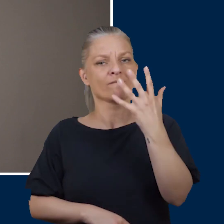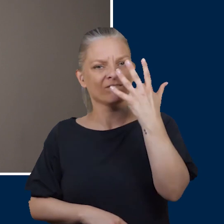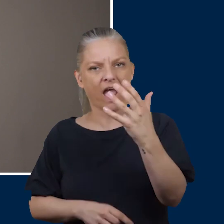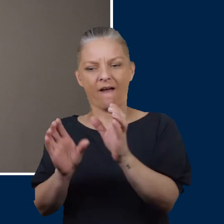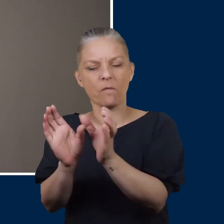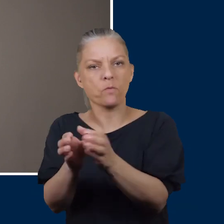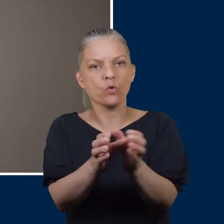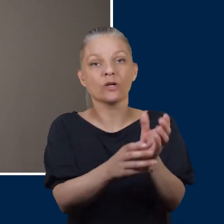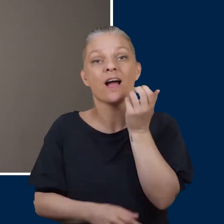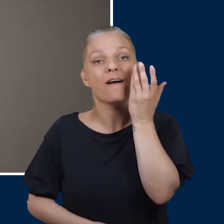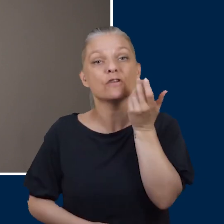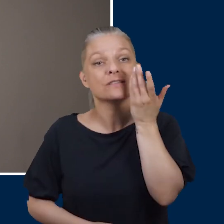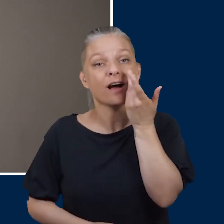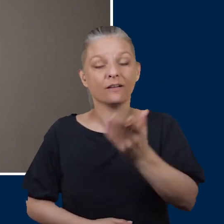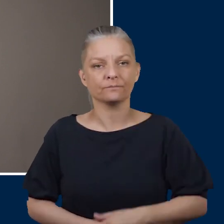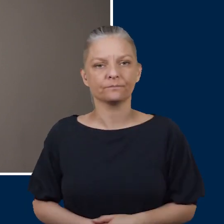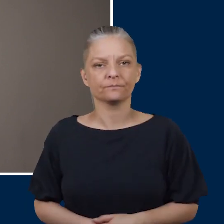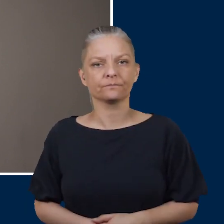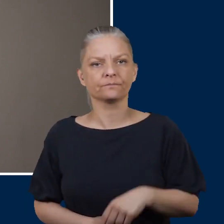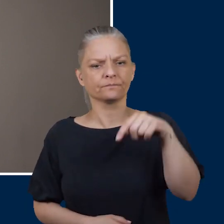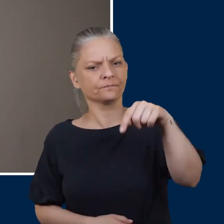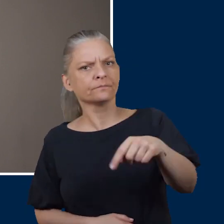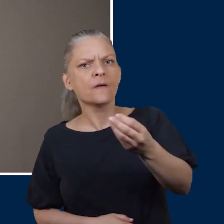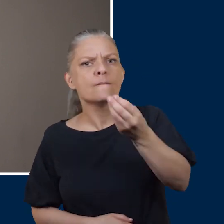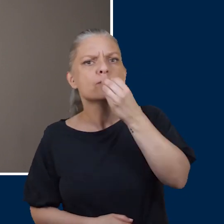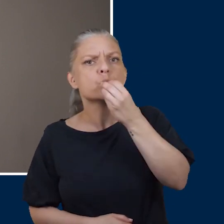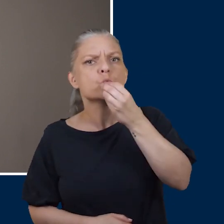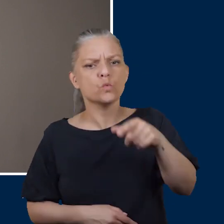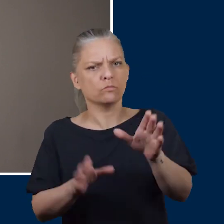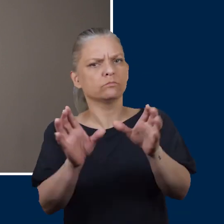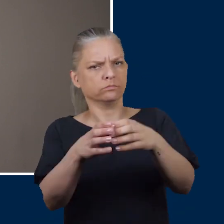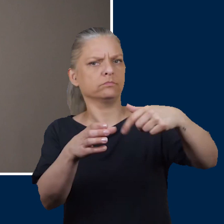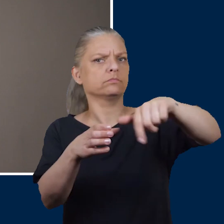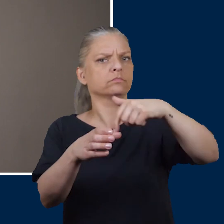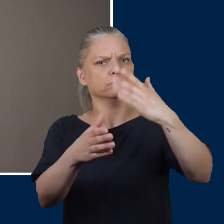This food group provides us with essential vitamins minerals and are a good source of fibre.